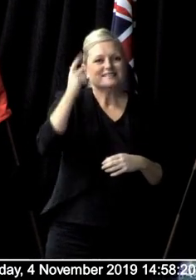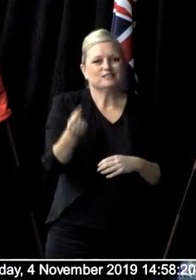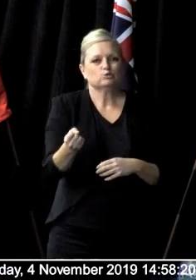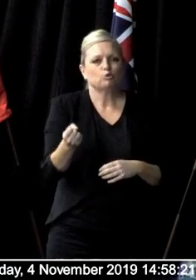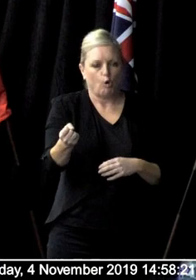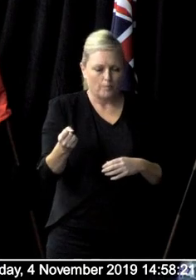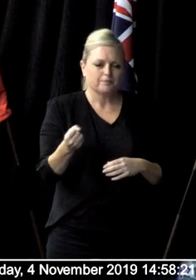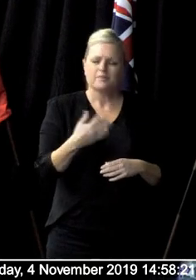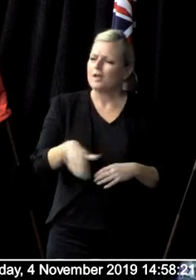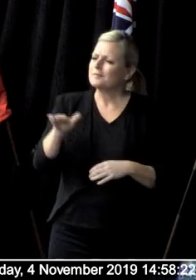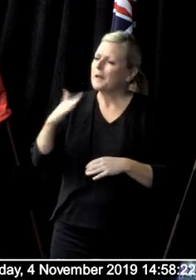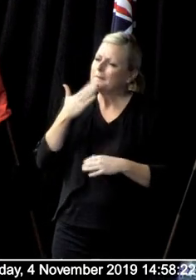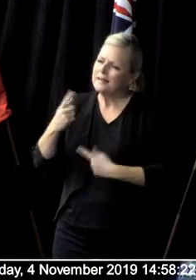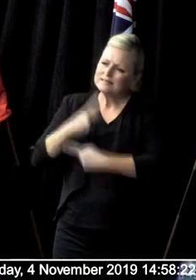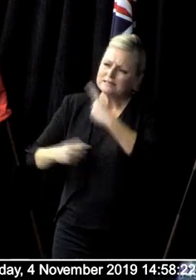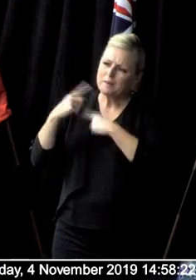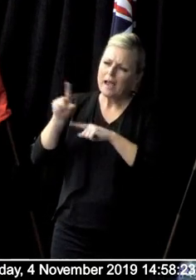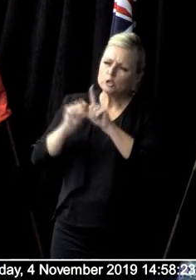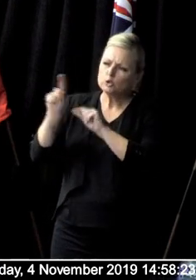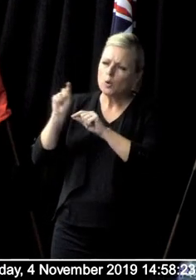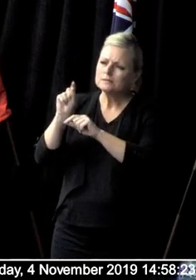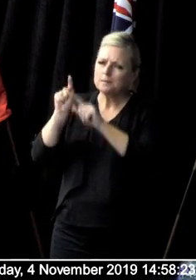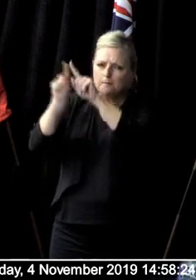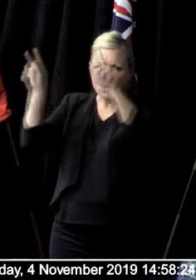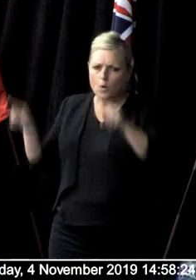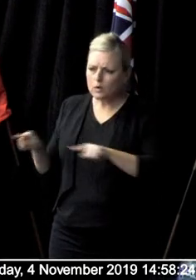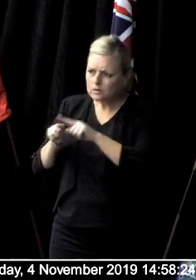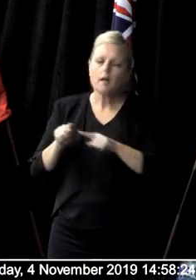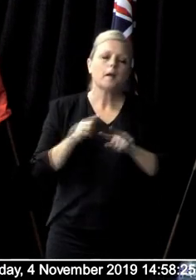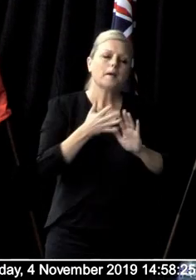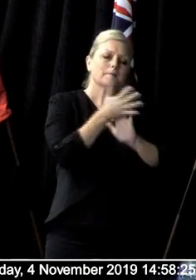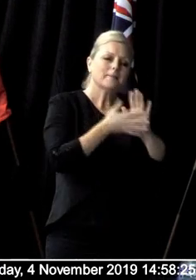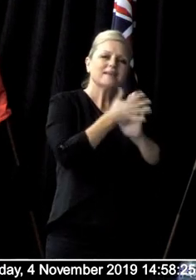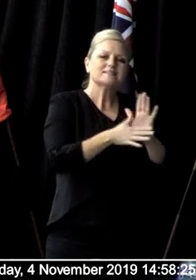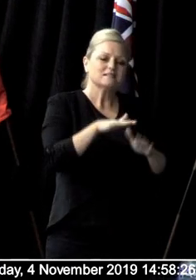Something the student can say what they want to do next, indicate yes/no.